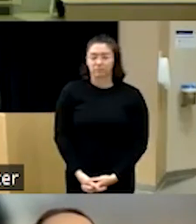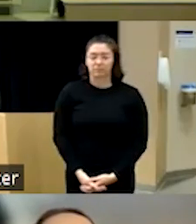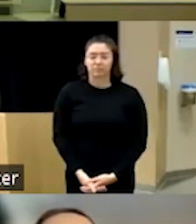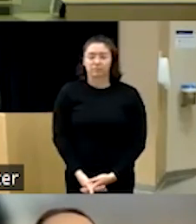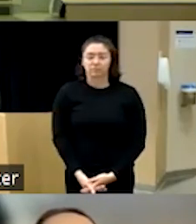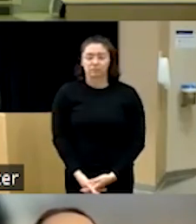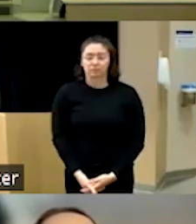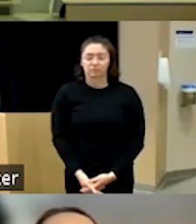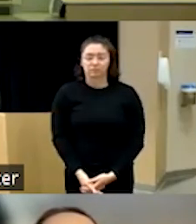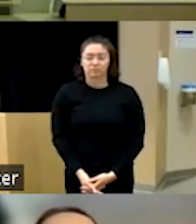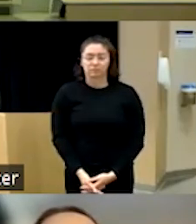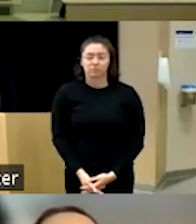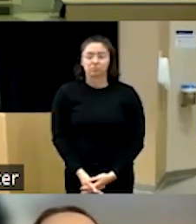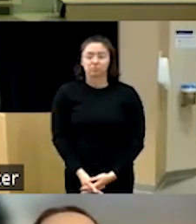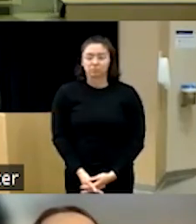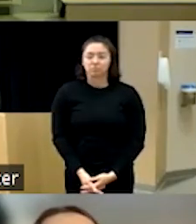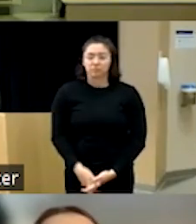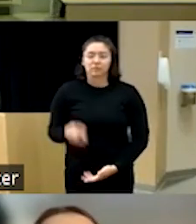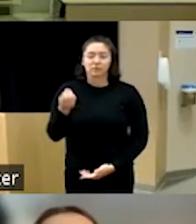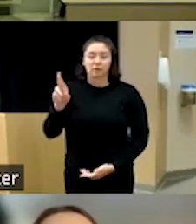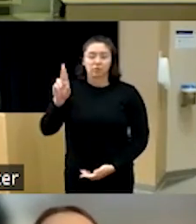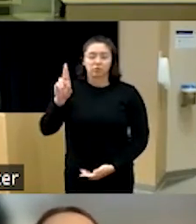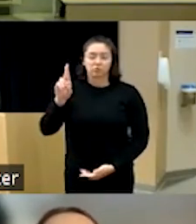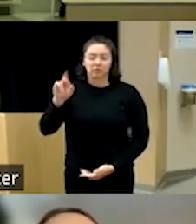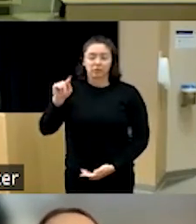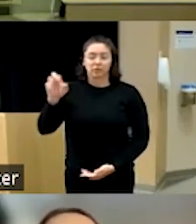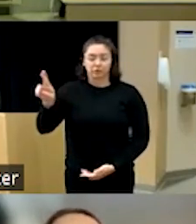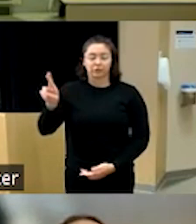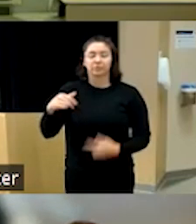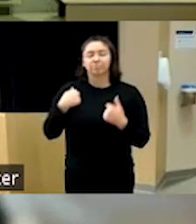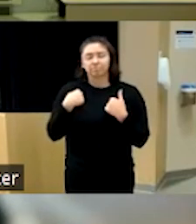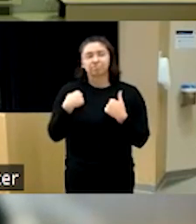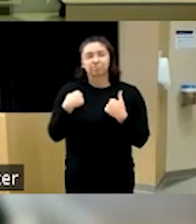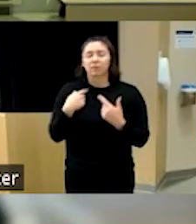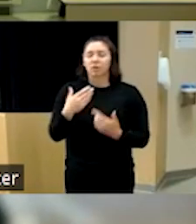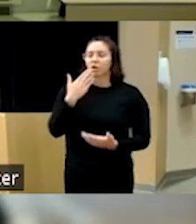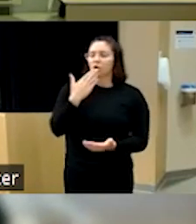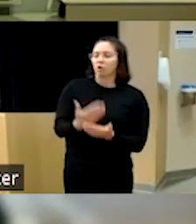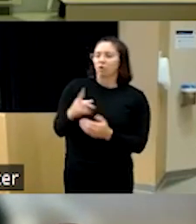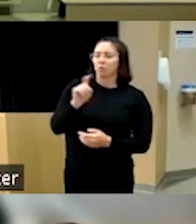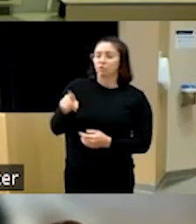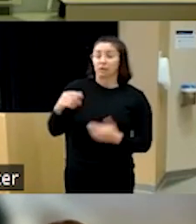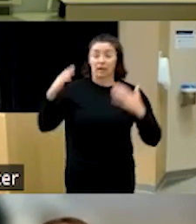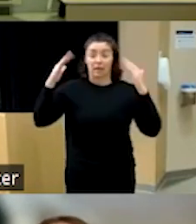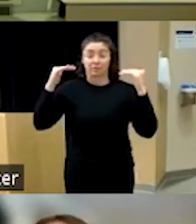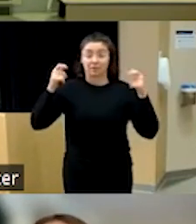um I think that's that's a very good question um I think expectation management is something that